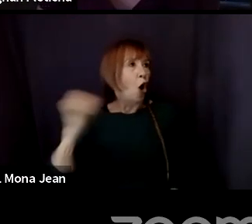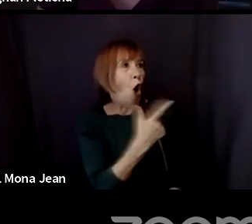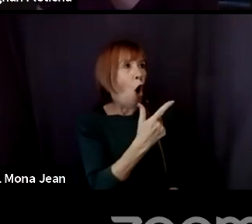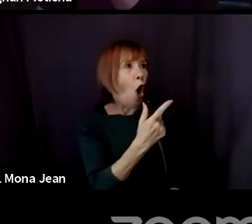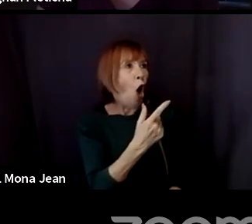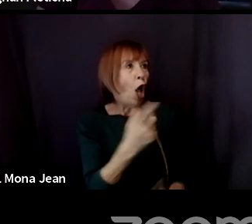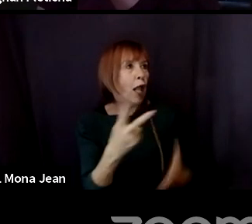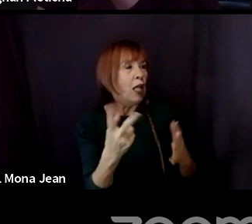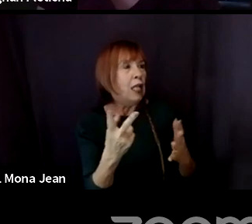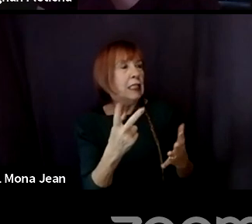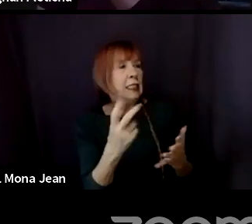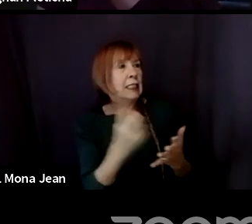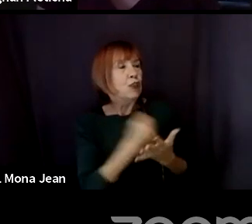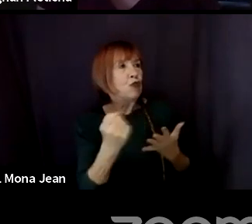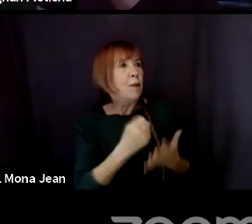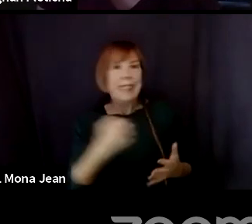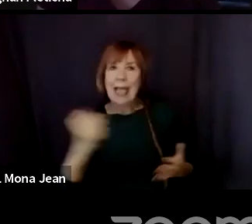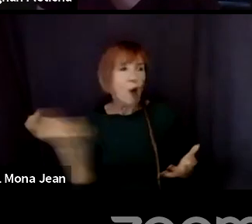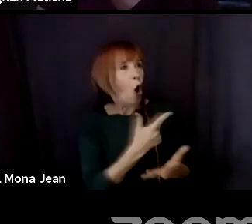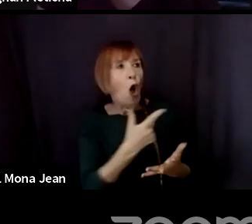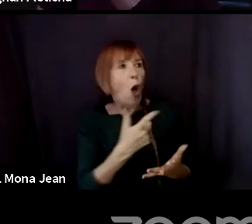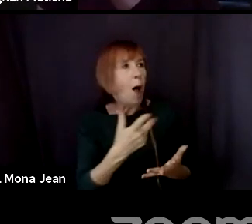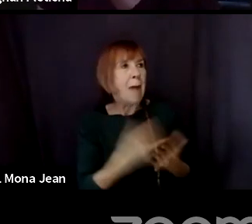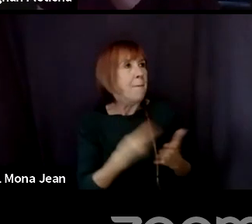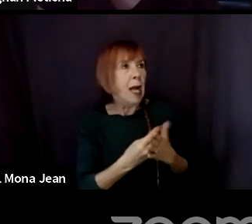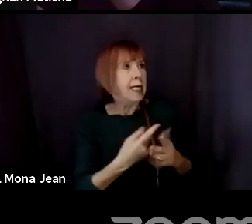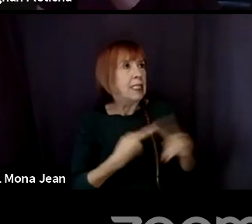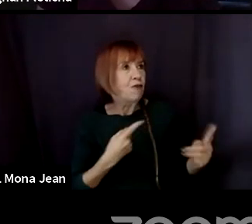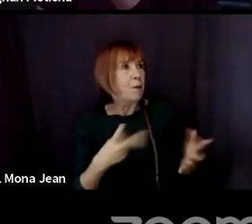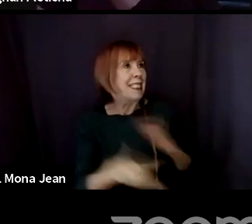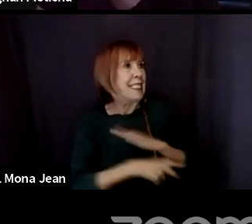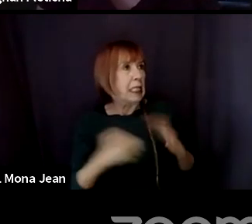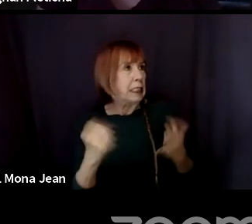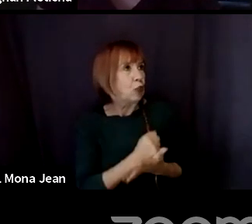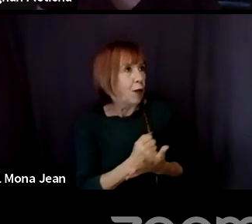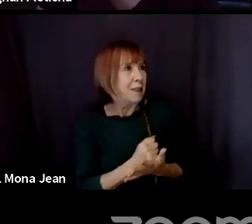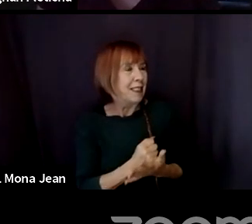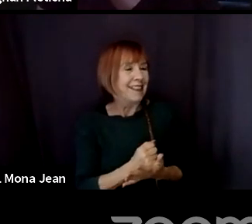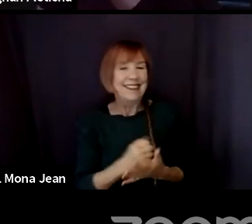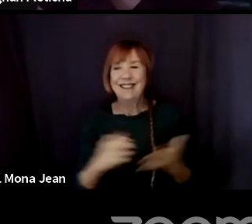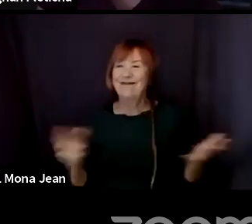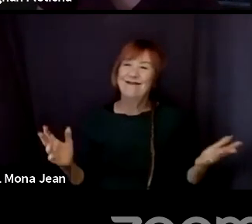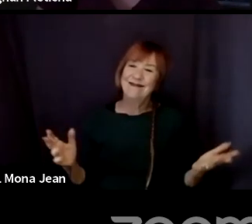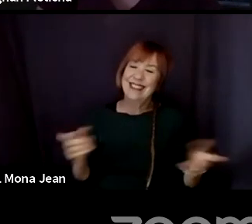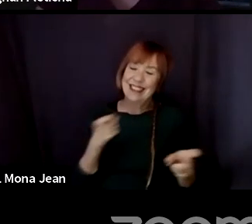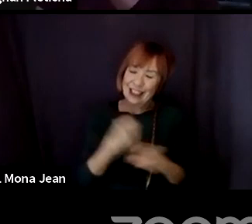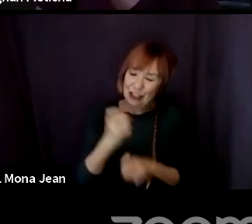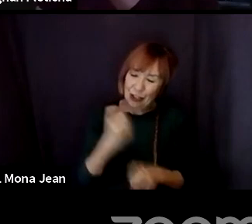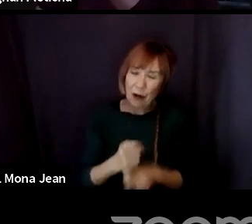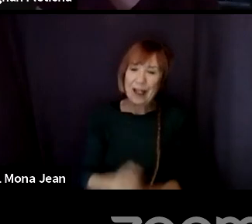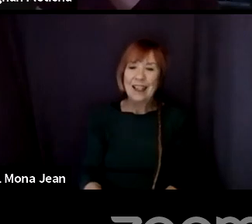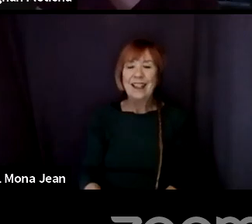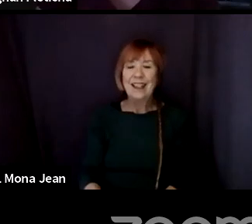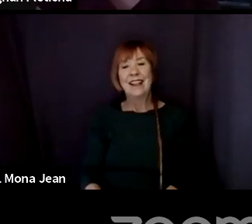But I think what's so funny about it, is the only thing like that, if writing an amazing script